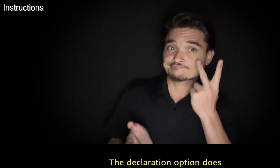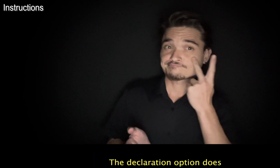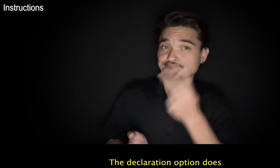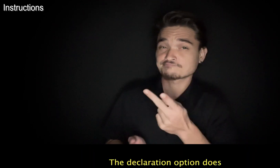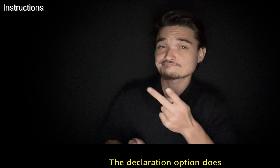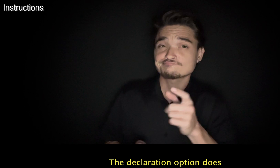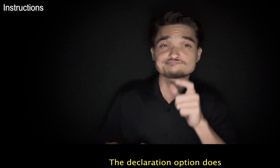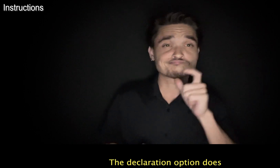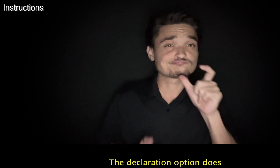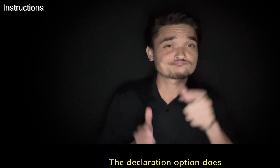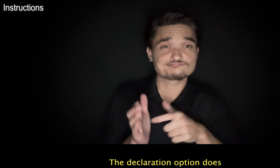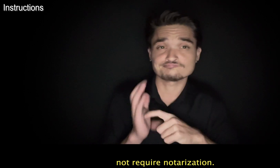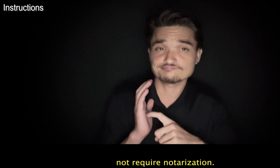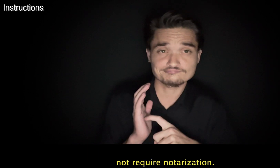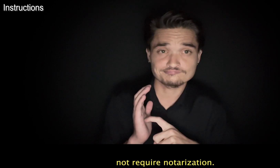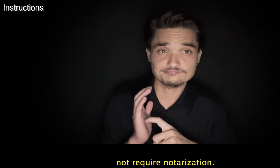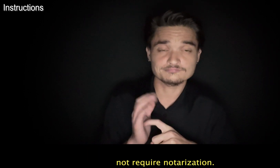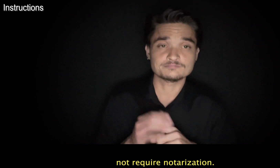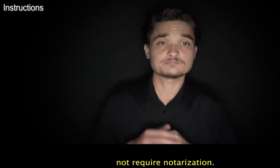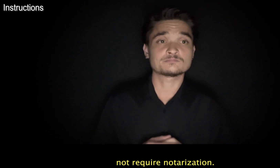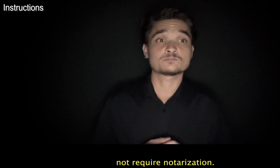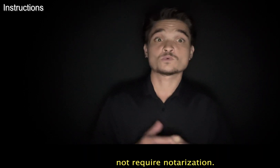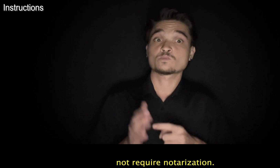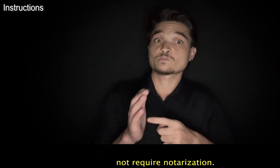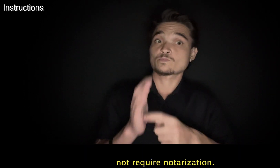The declaration option does not require notarization.